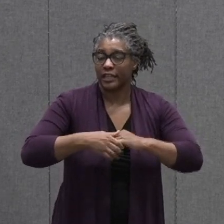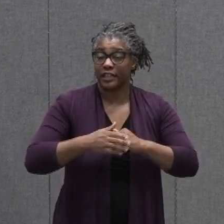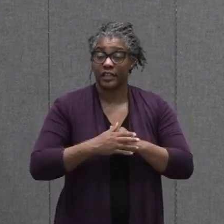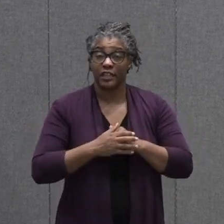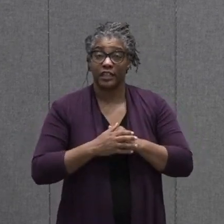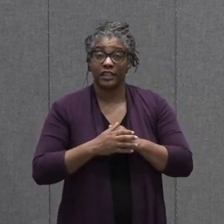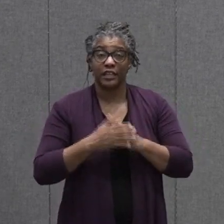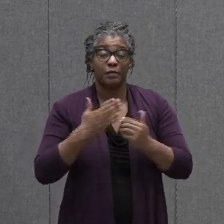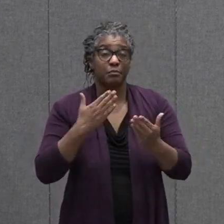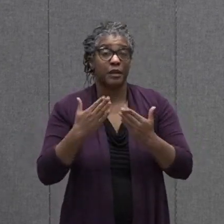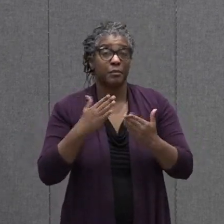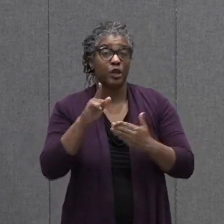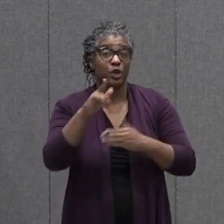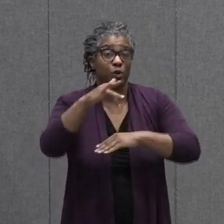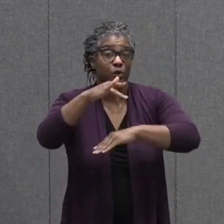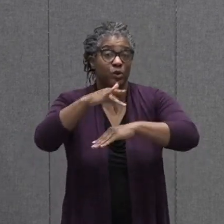Think about the word lake.